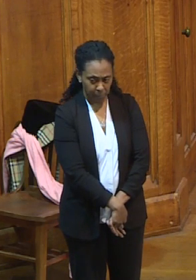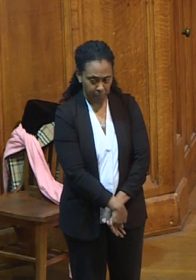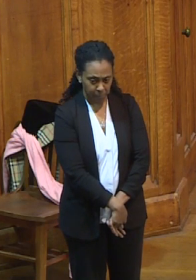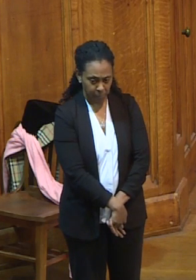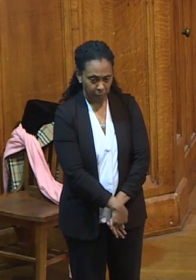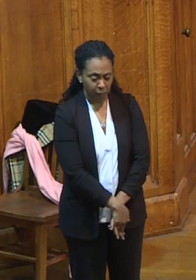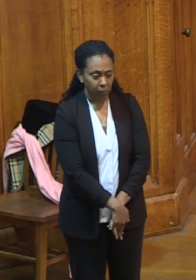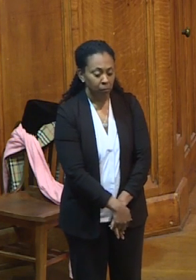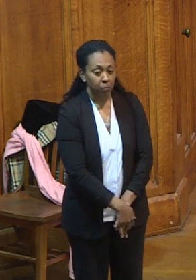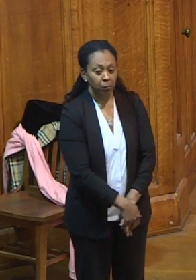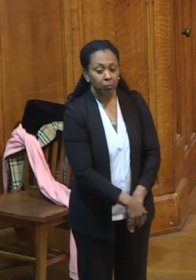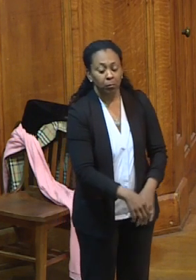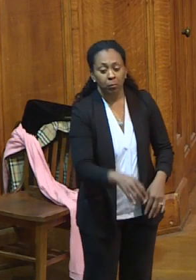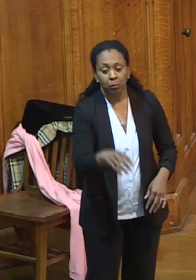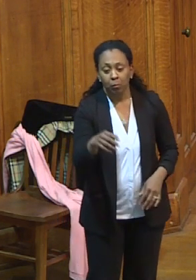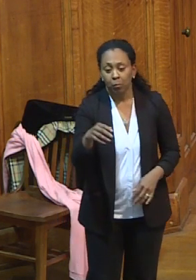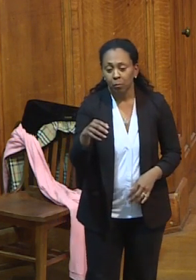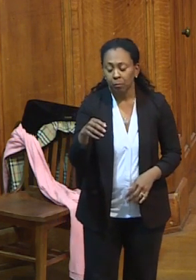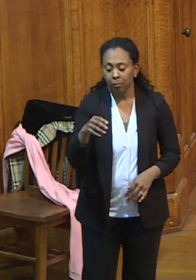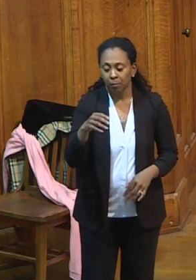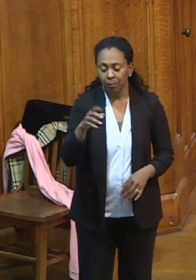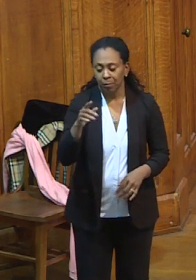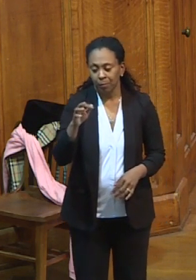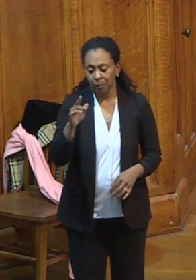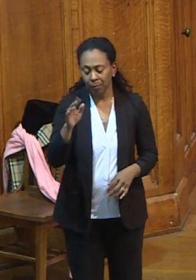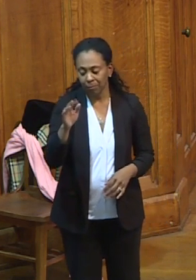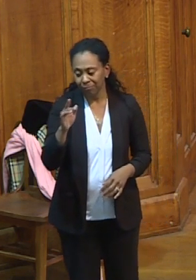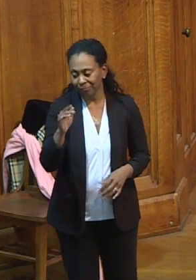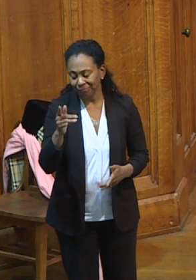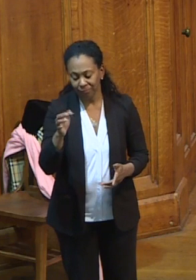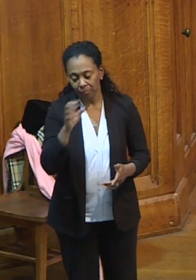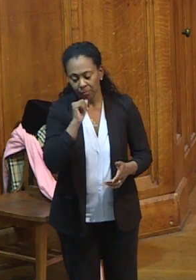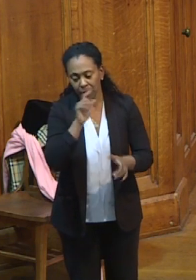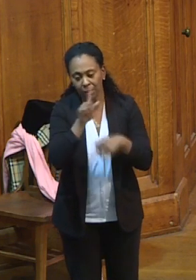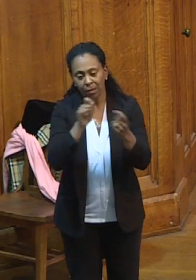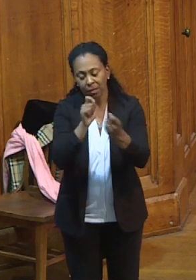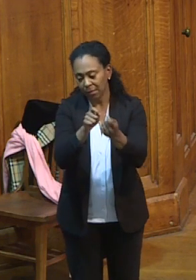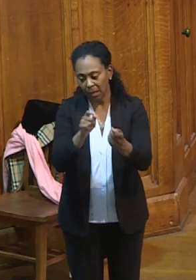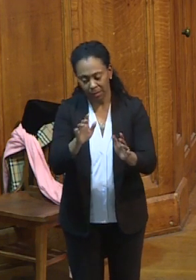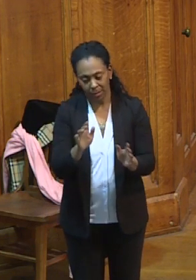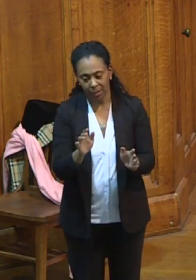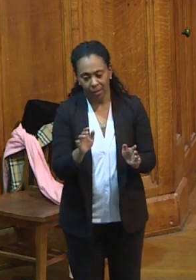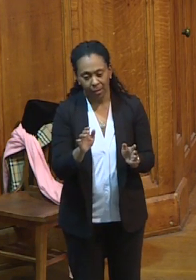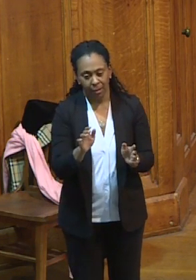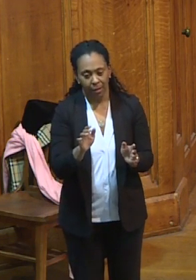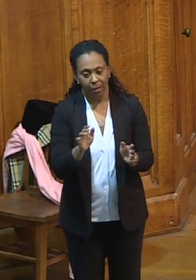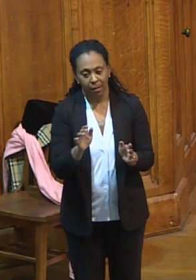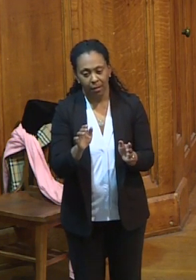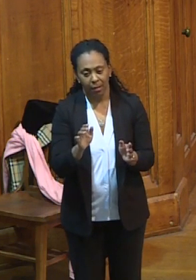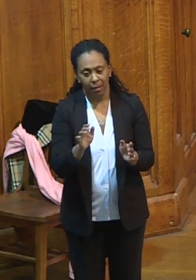[Audience Member] Yes, so I guess the question... I guess not exactly I guess is the answer to that.